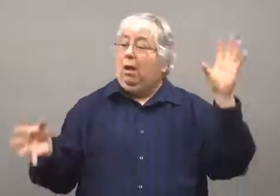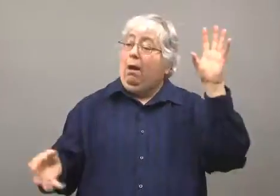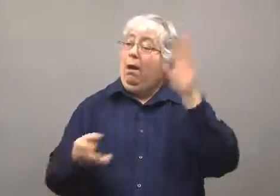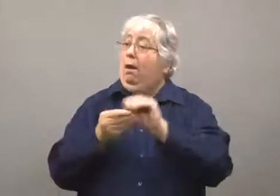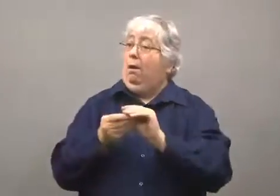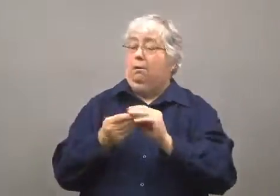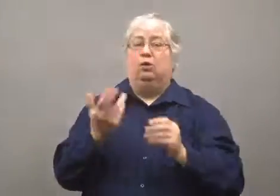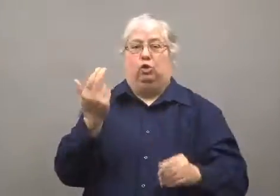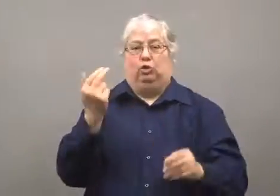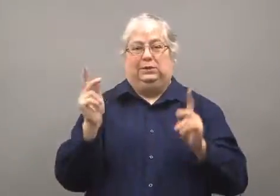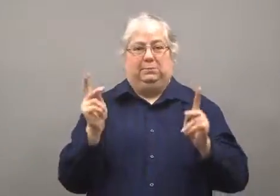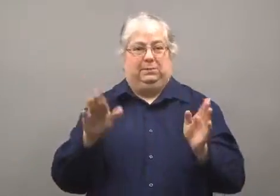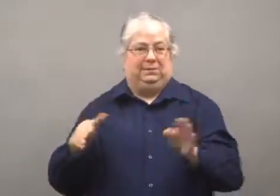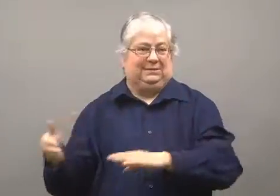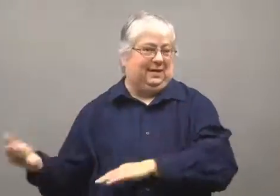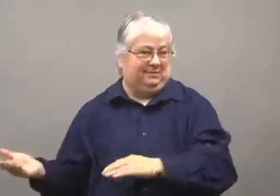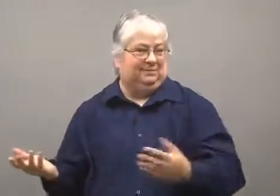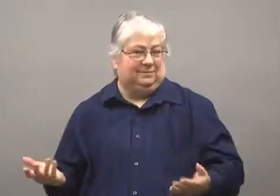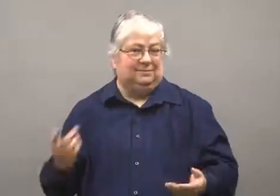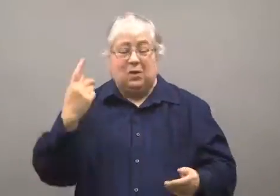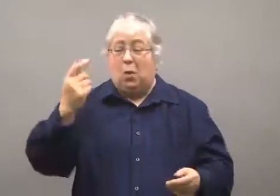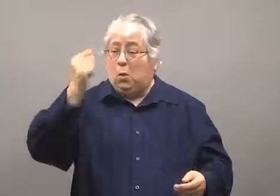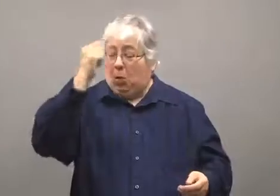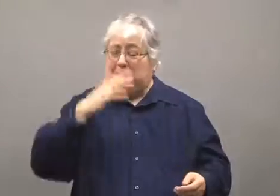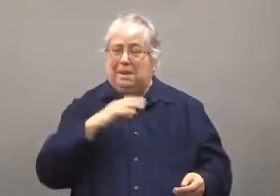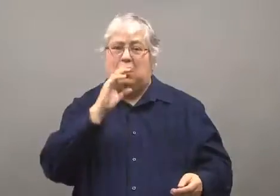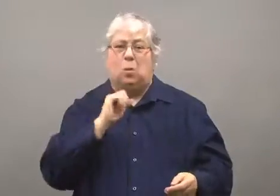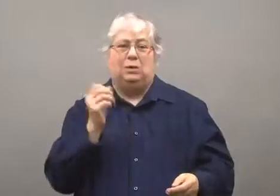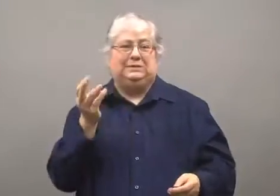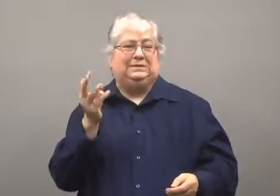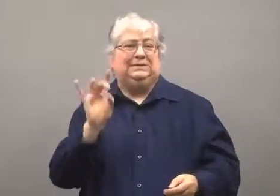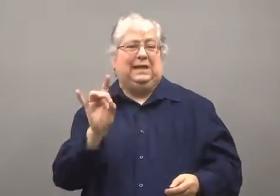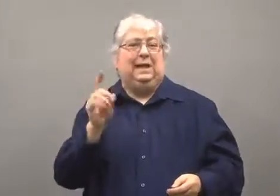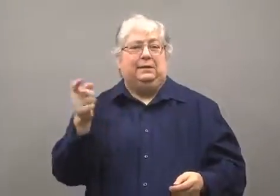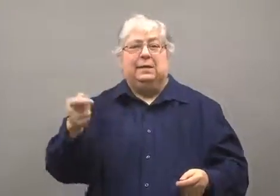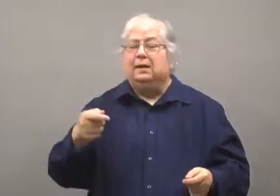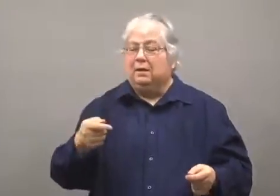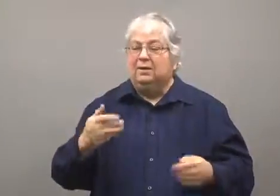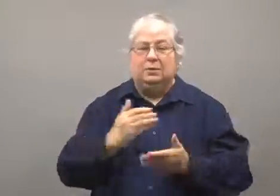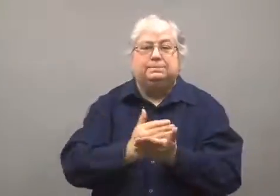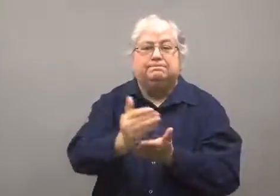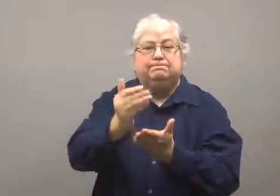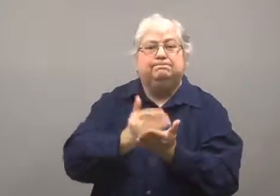At that point, the total number of deaths is 13.